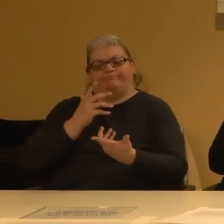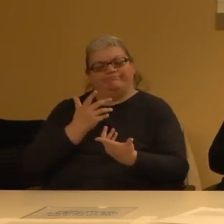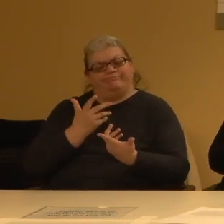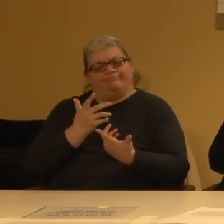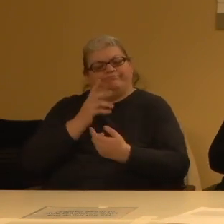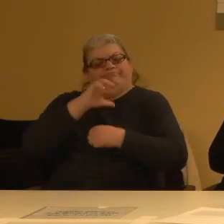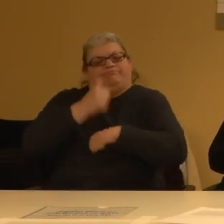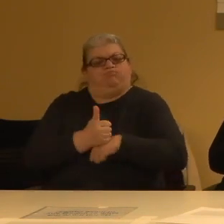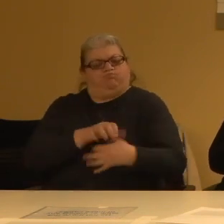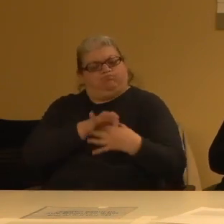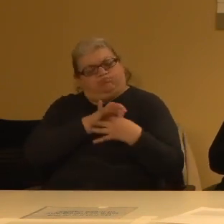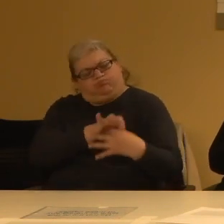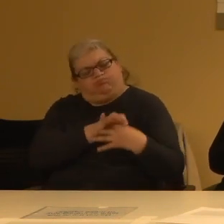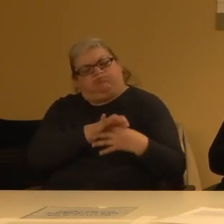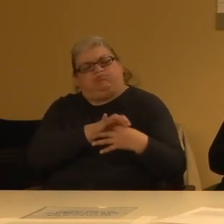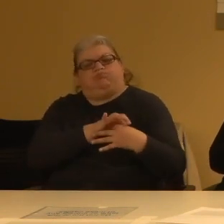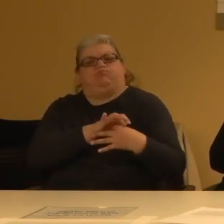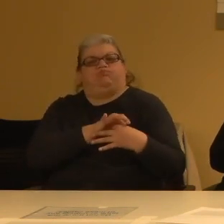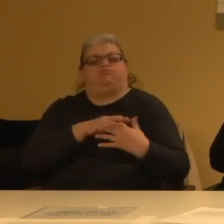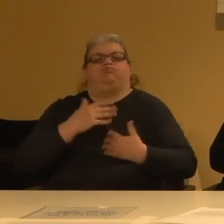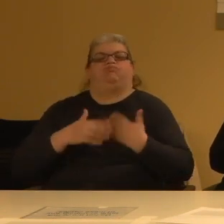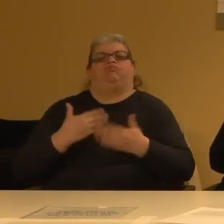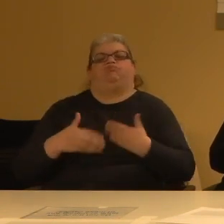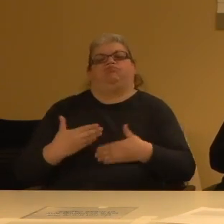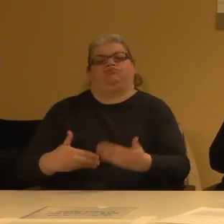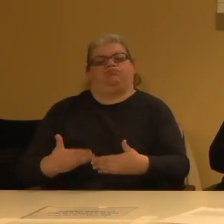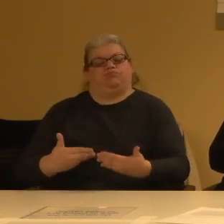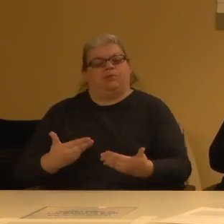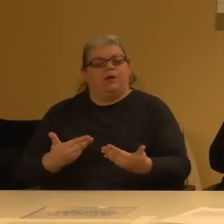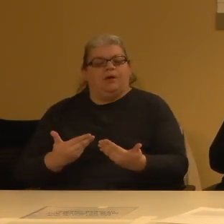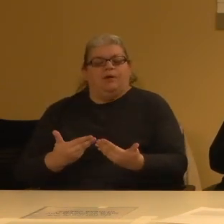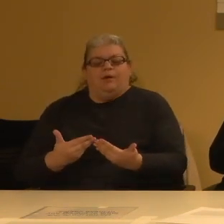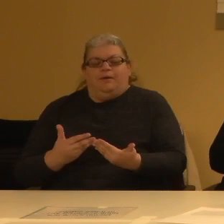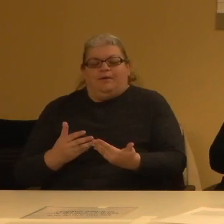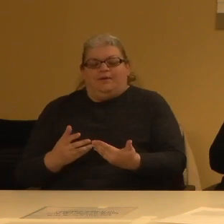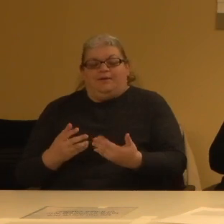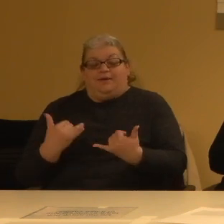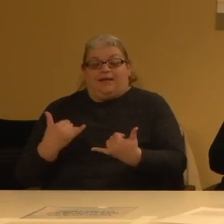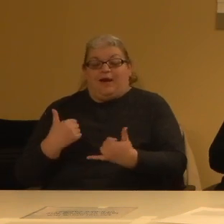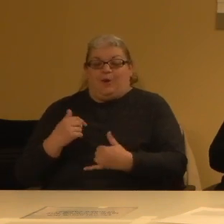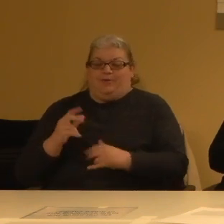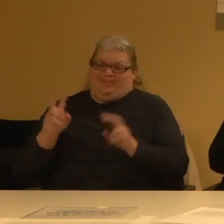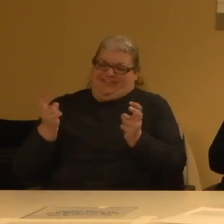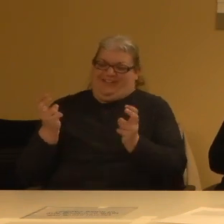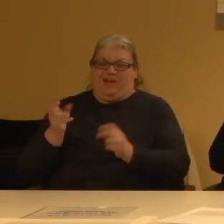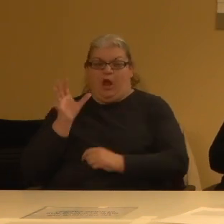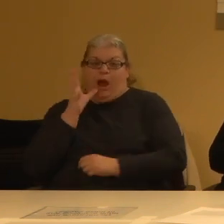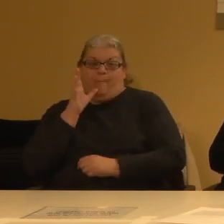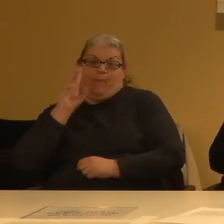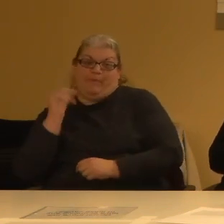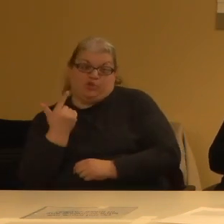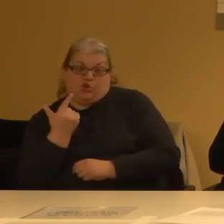the later things that Celise was just talking about in terms of being that person that's also now your mama-turge, when that thing finally gets to production.